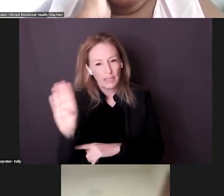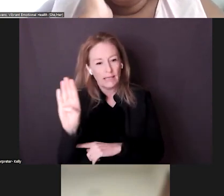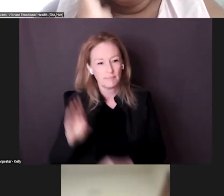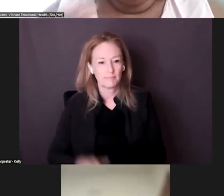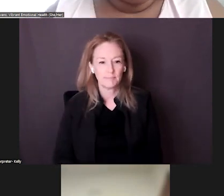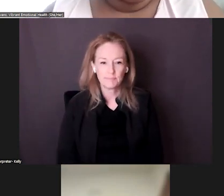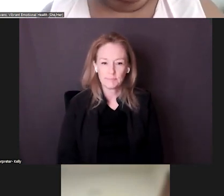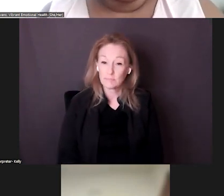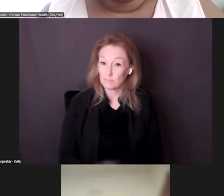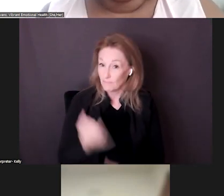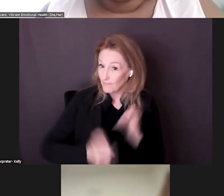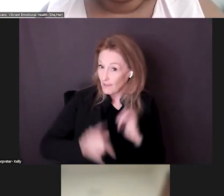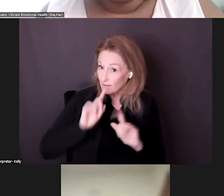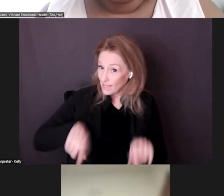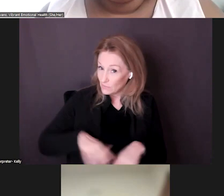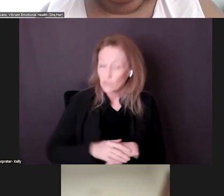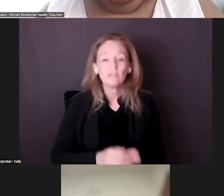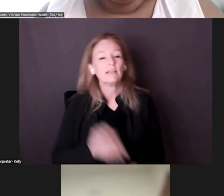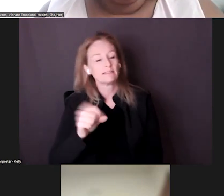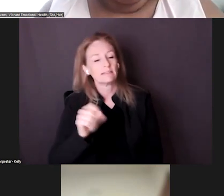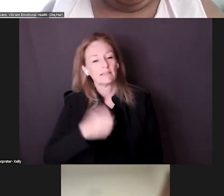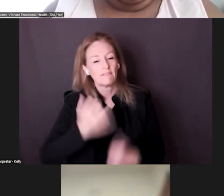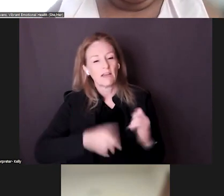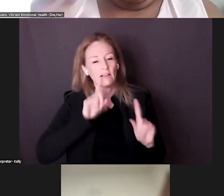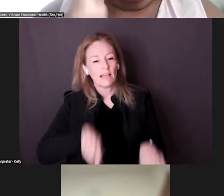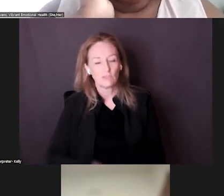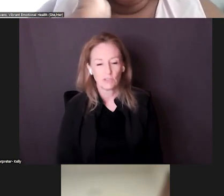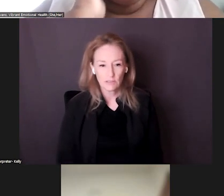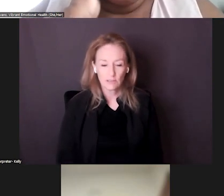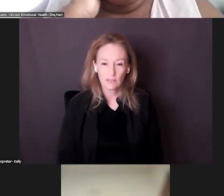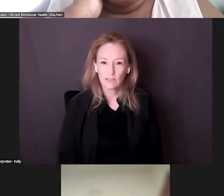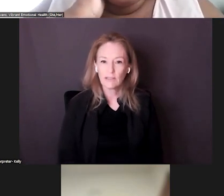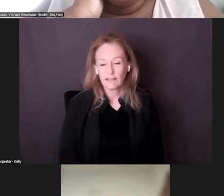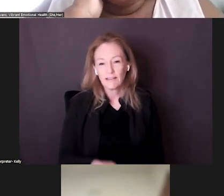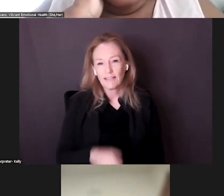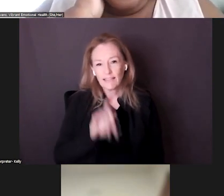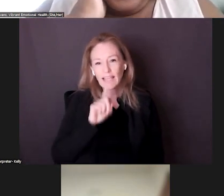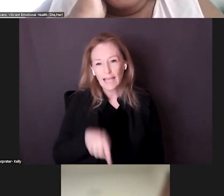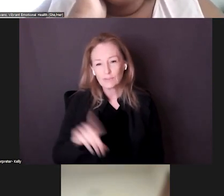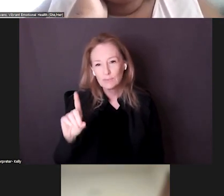FINAL ANSWER. >> THE ANSWER IS D, THE UK.